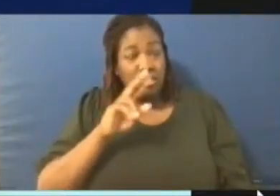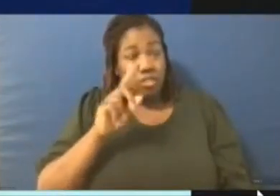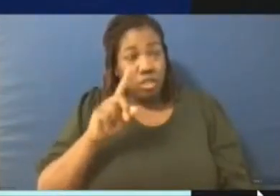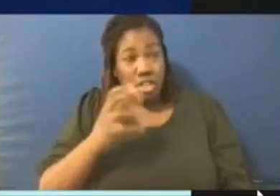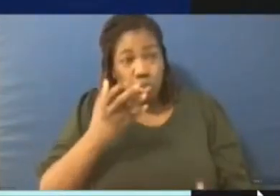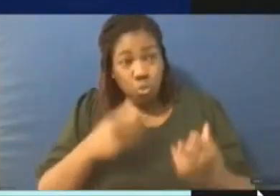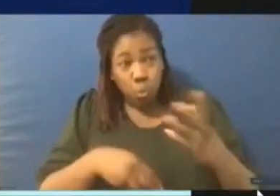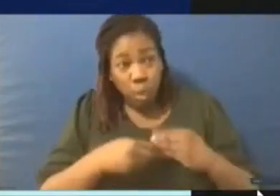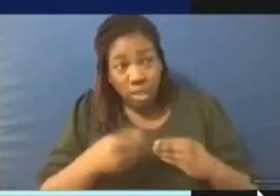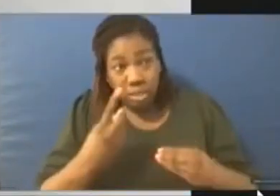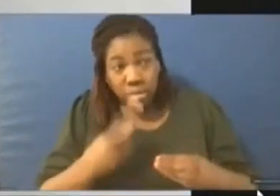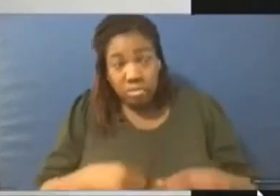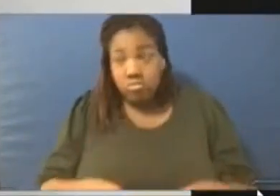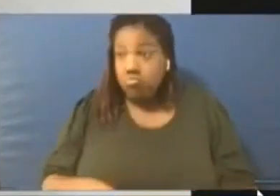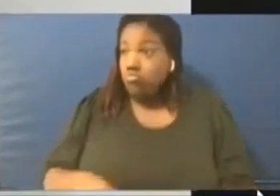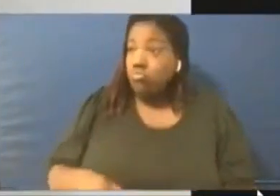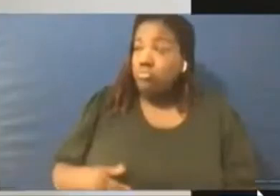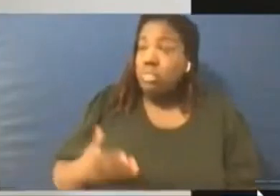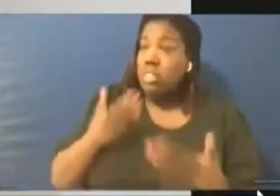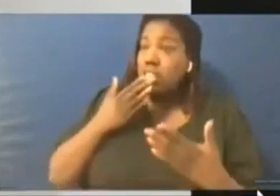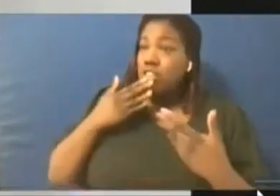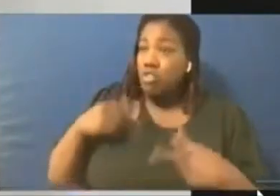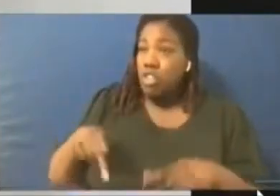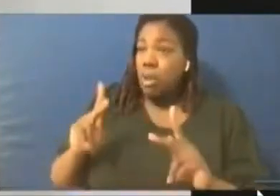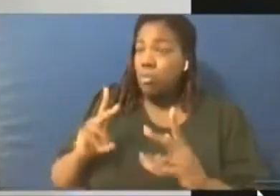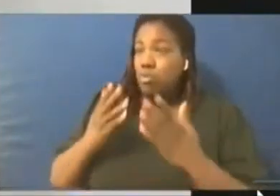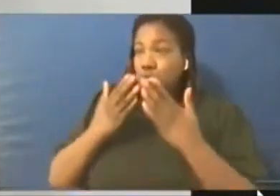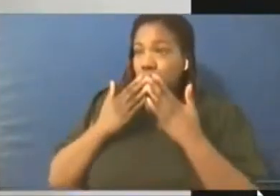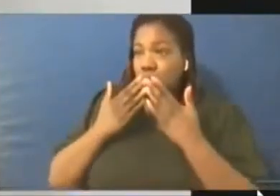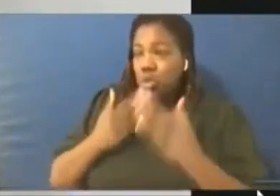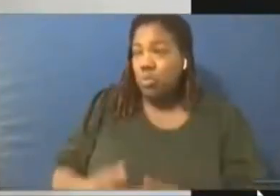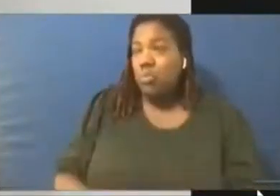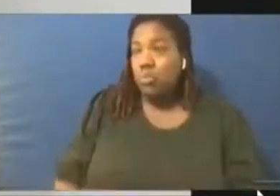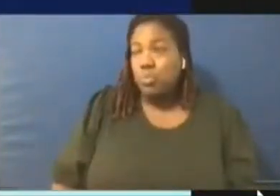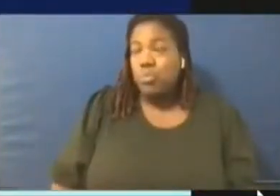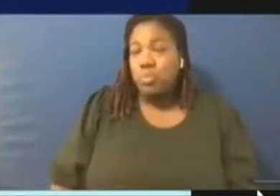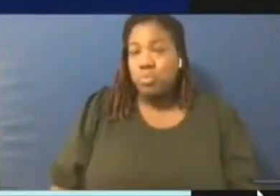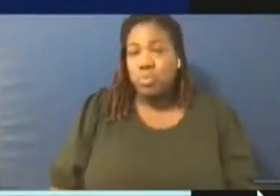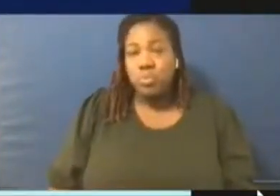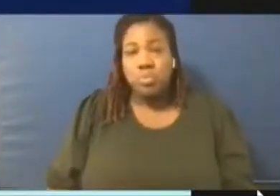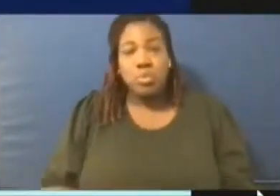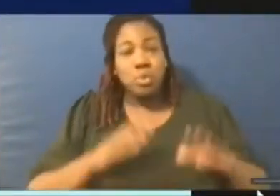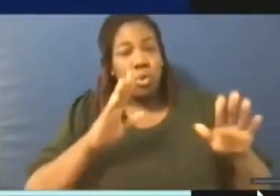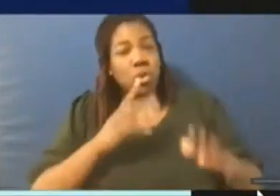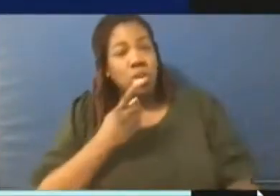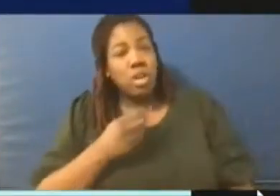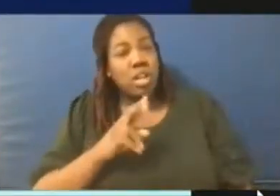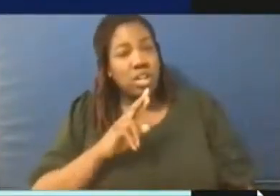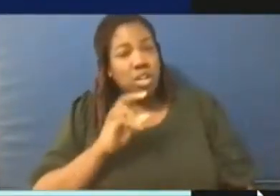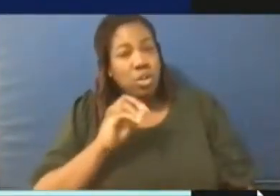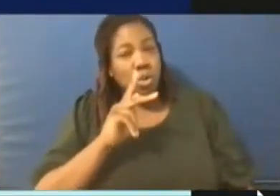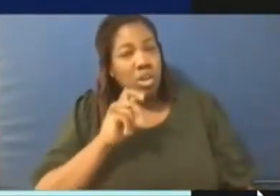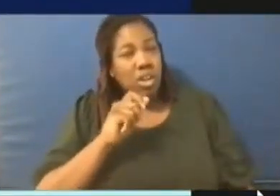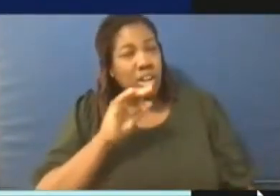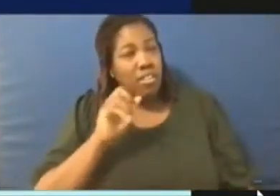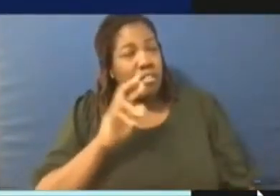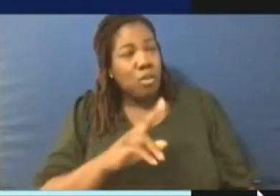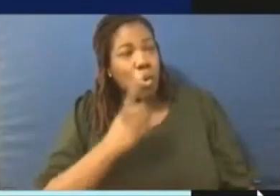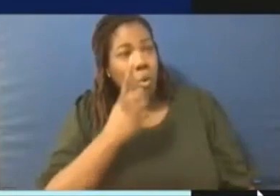Mayra Alvarez: No. Thank you for the opportunity. Marcela Nunez-Smith: Yes, thank you.